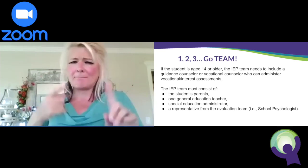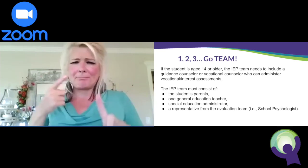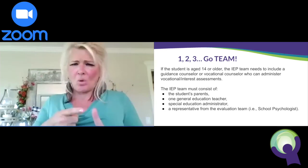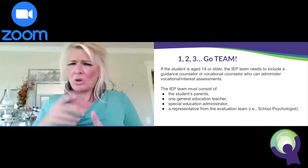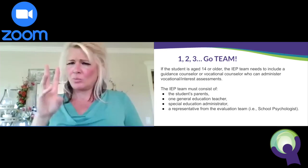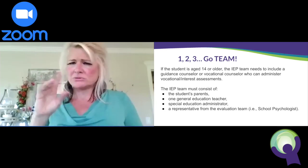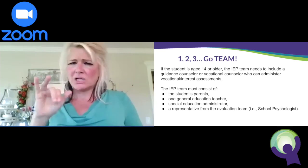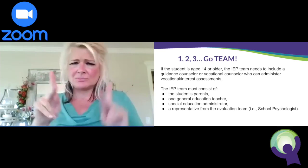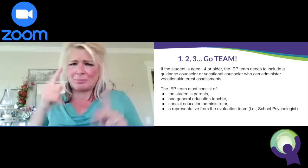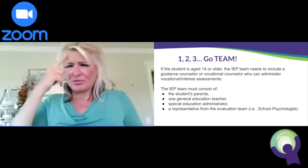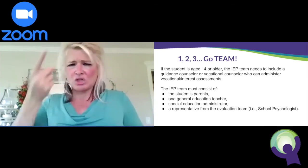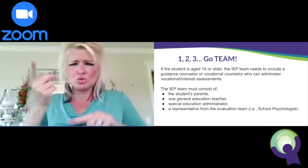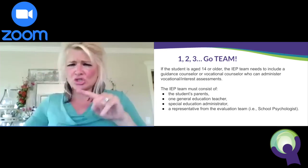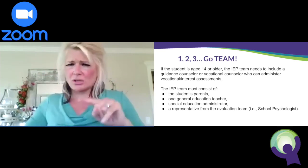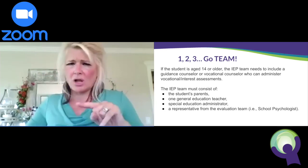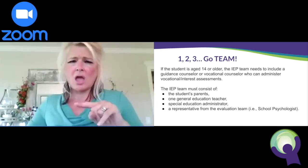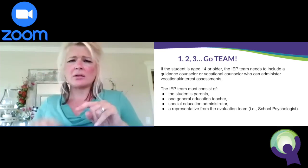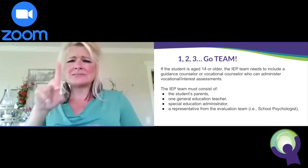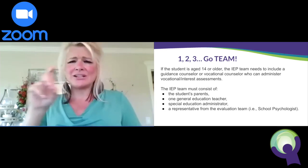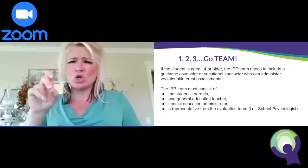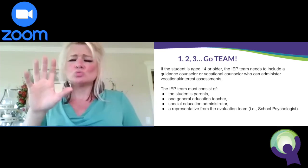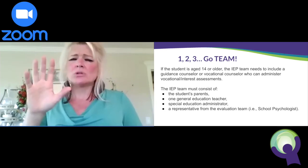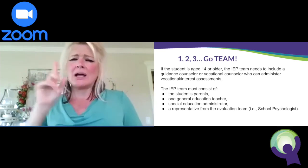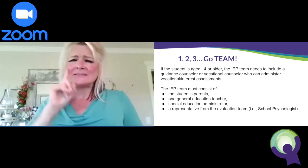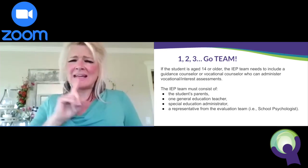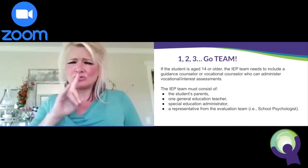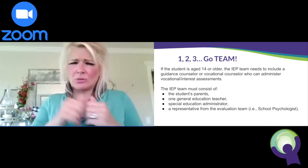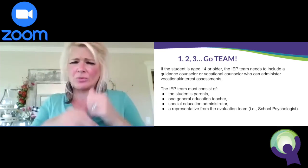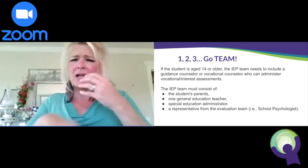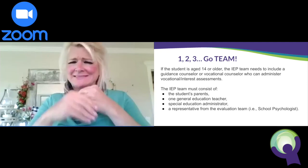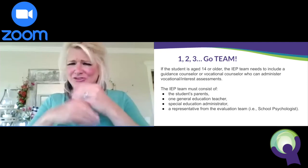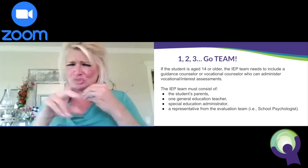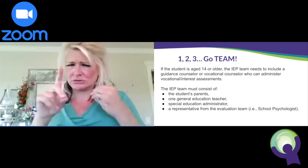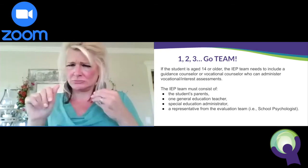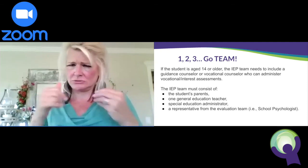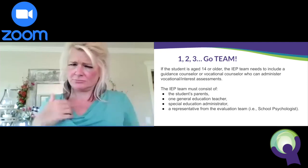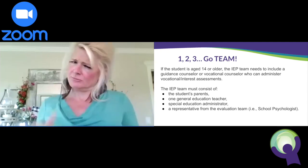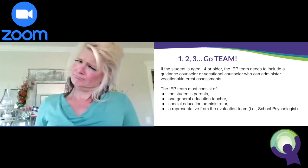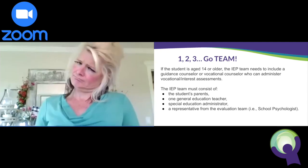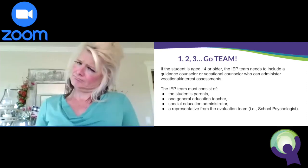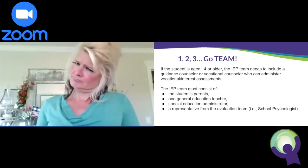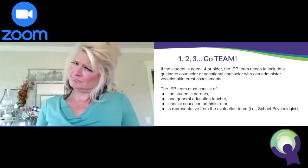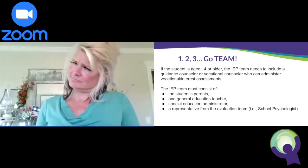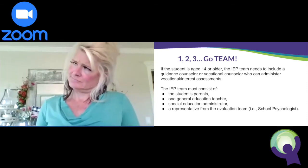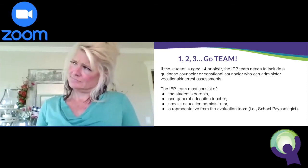have a weird law when it comes to a primary disability and some people think that you can only have one disability and I'm like wait a